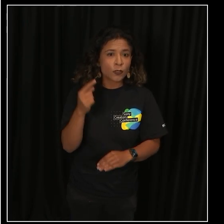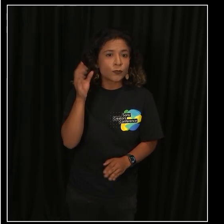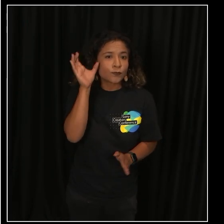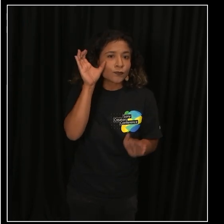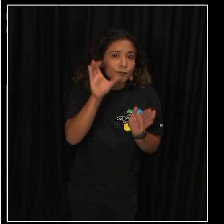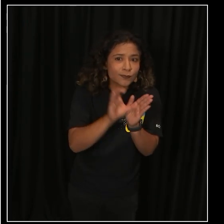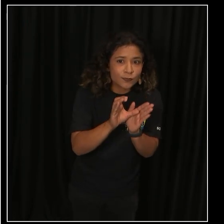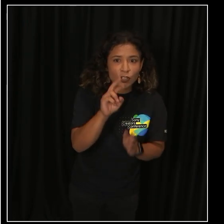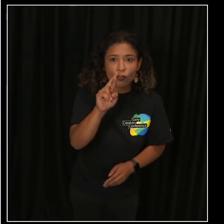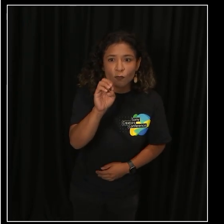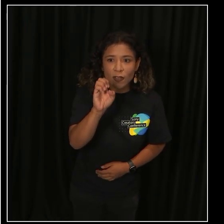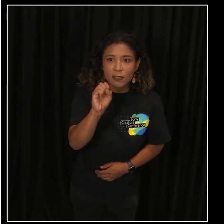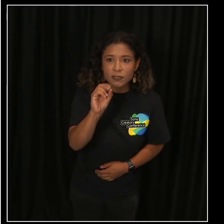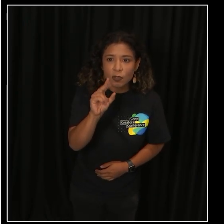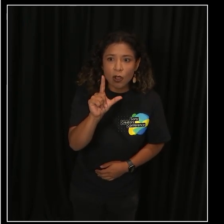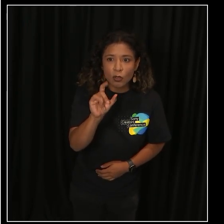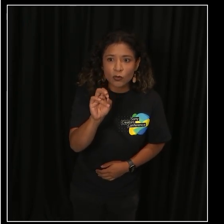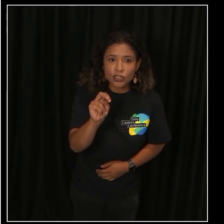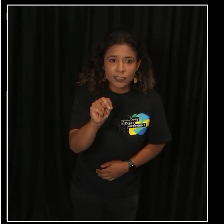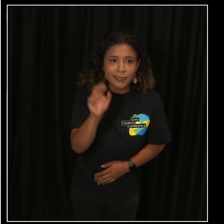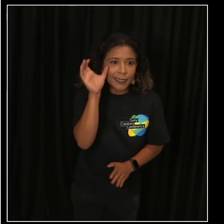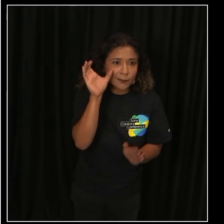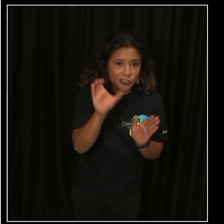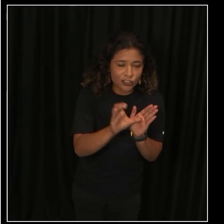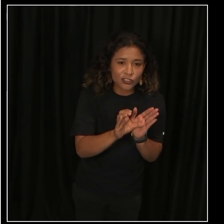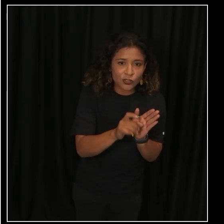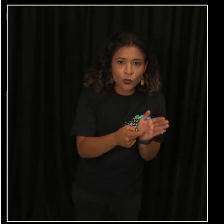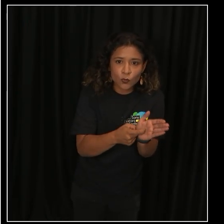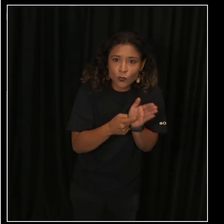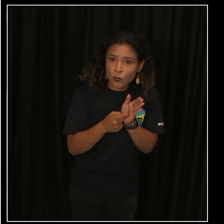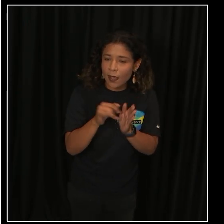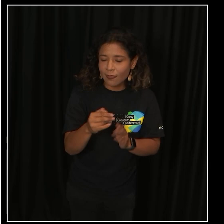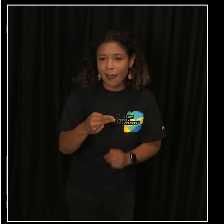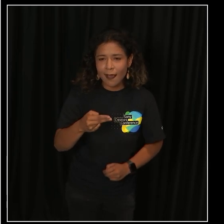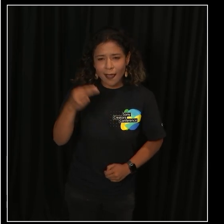Rendering a image with this much pixels is very, very high cost